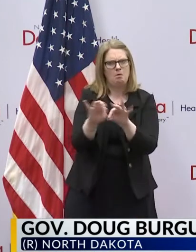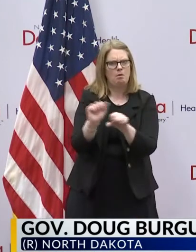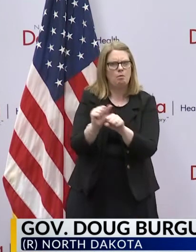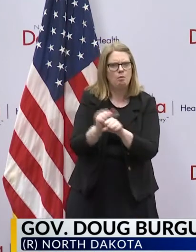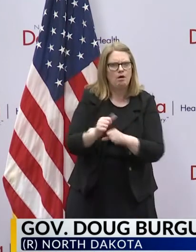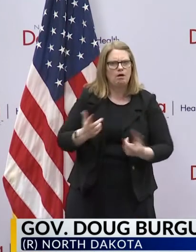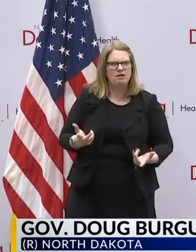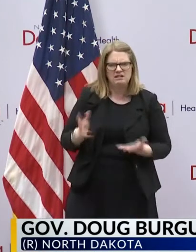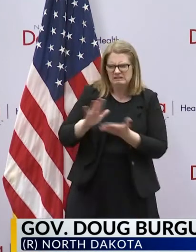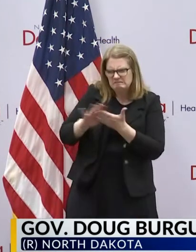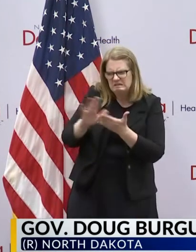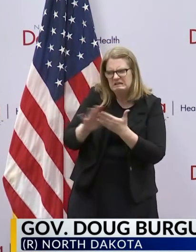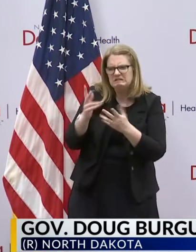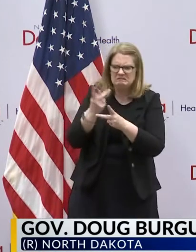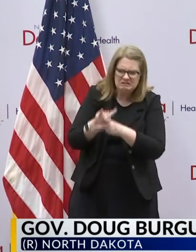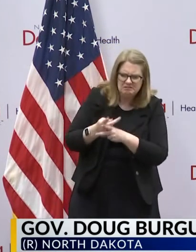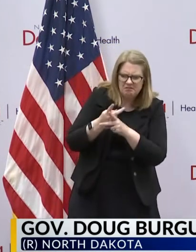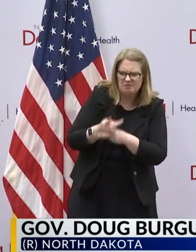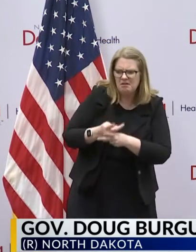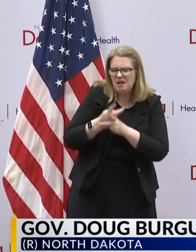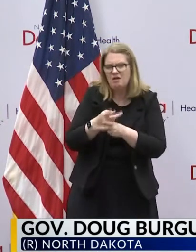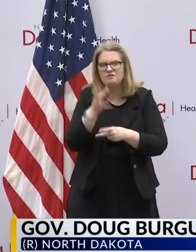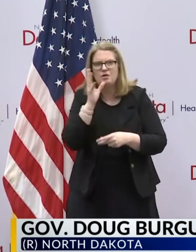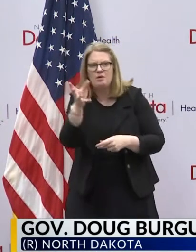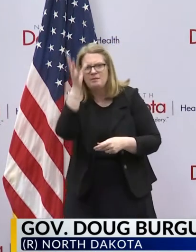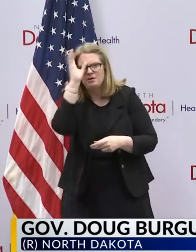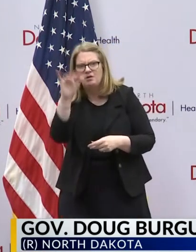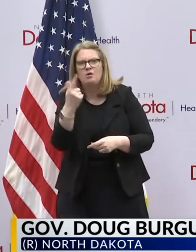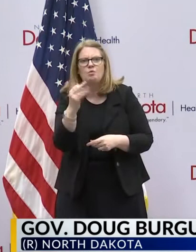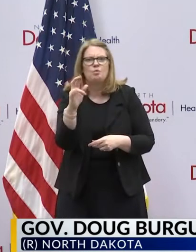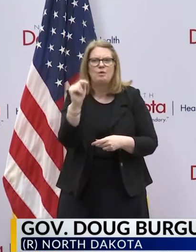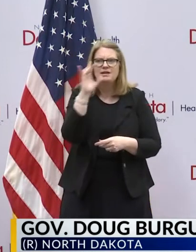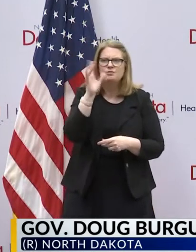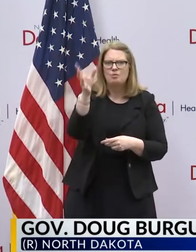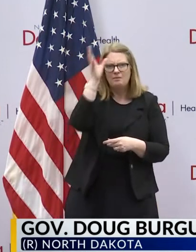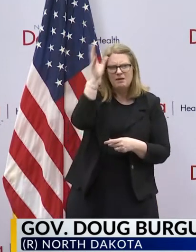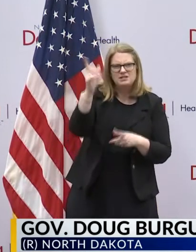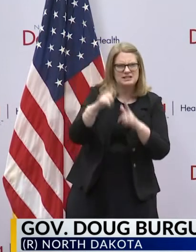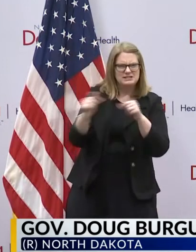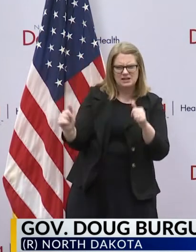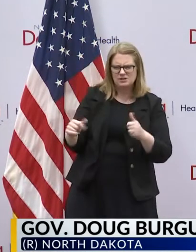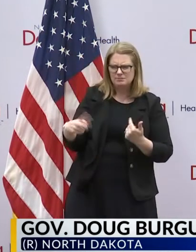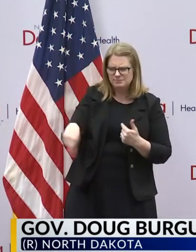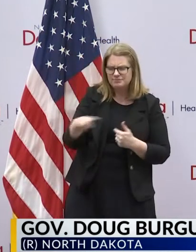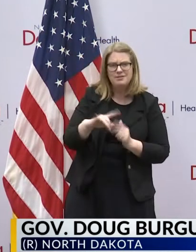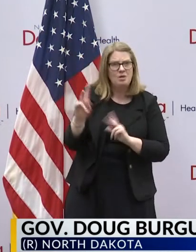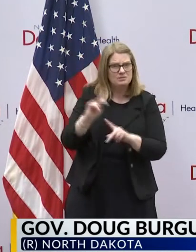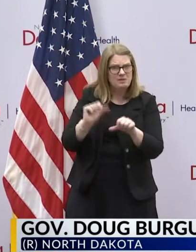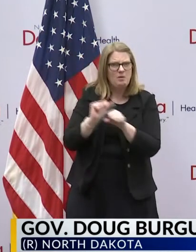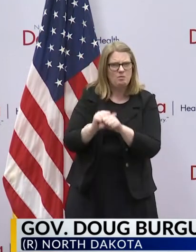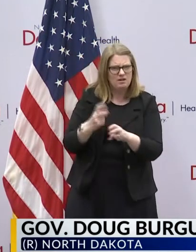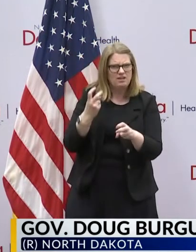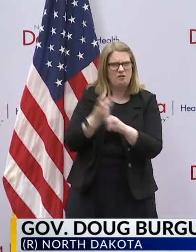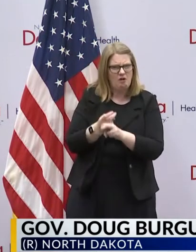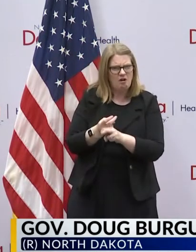GROUPS OF PEOPLE THAT ARE DOING REALLY IMPORTANT WORK, AGAIN, IN MANY CASES, CARING FOR OUR